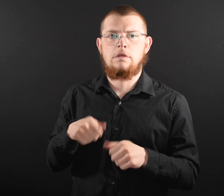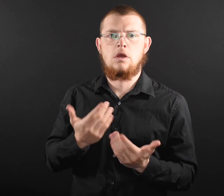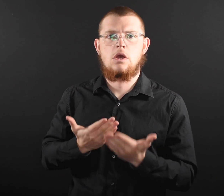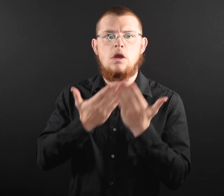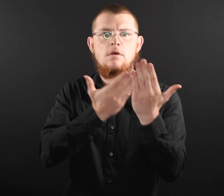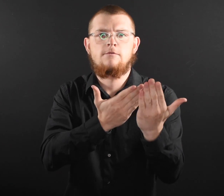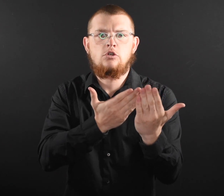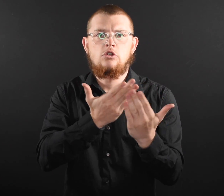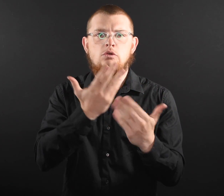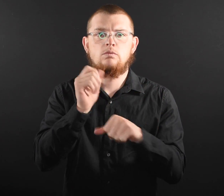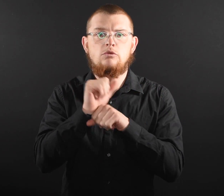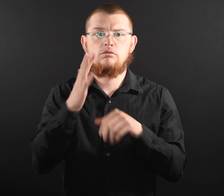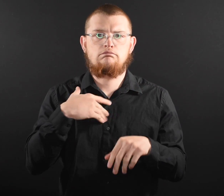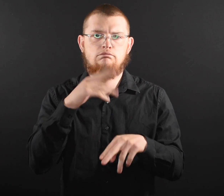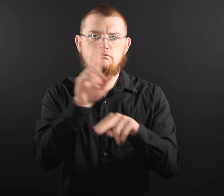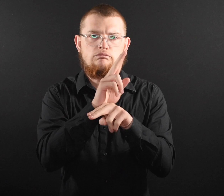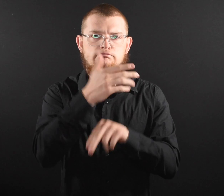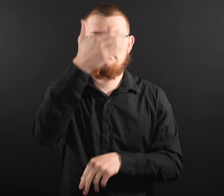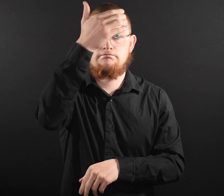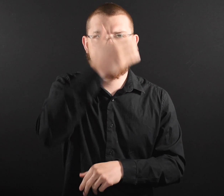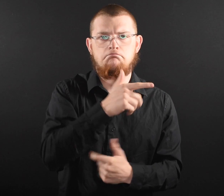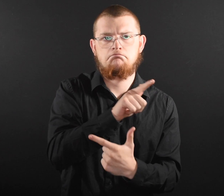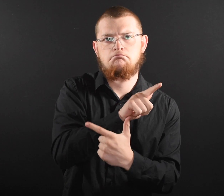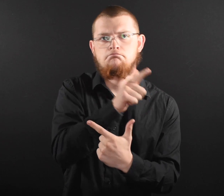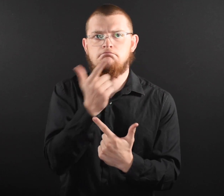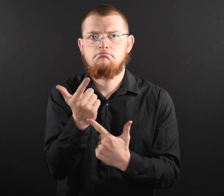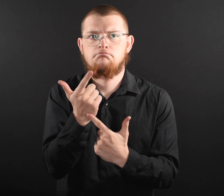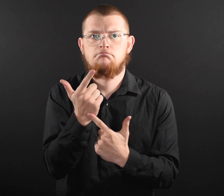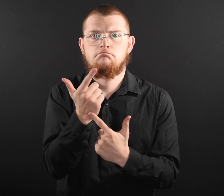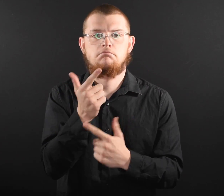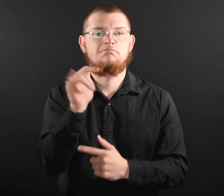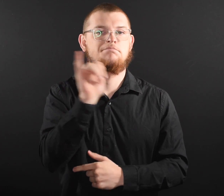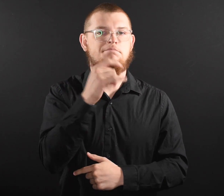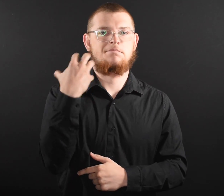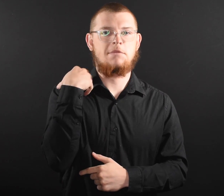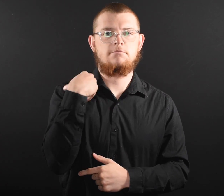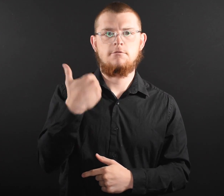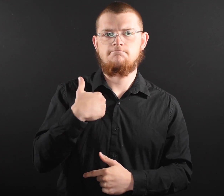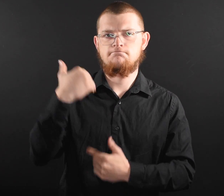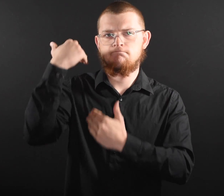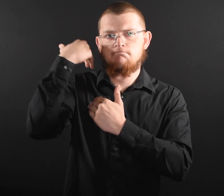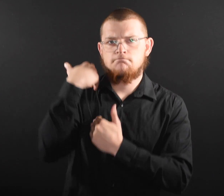the employer could offer the worker the option of wearing a face shield as an alternative. As